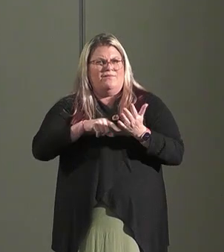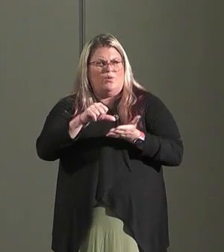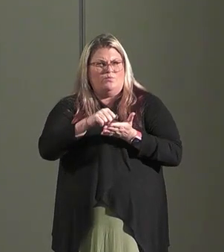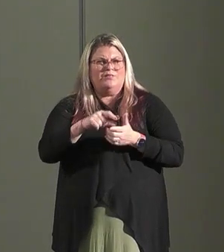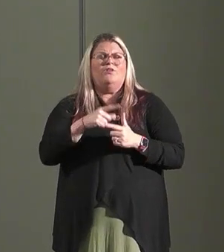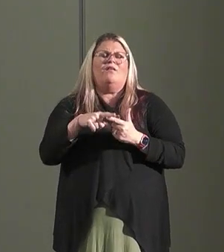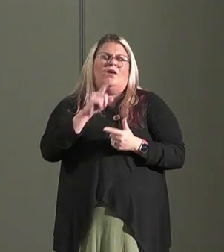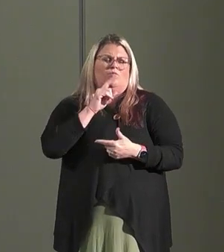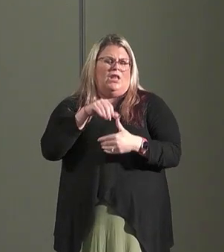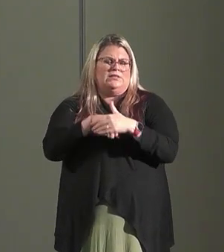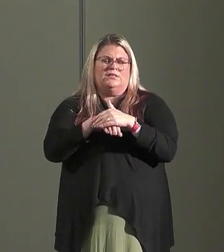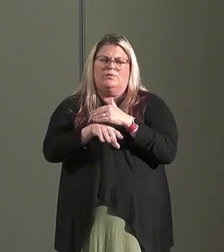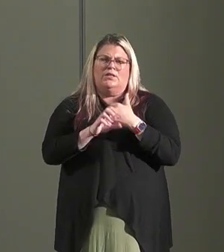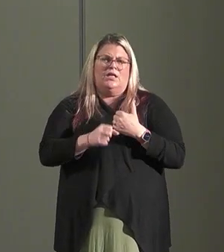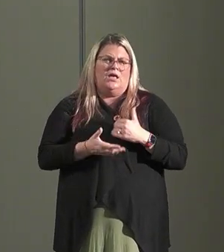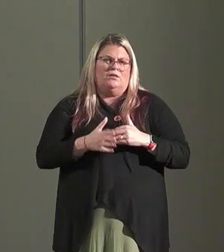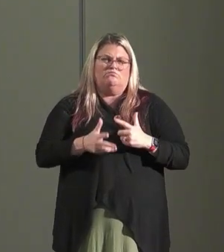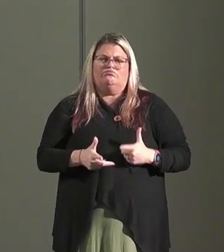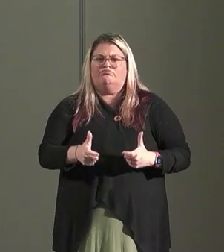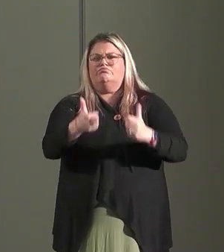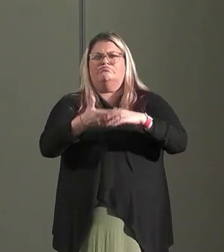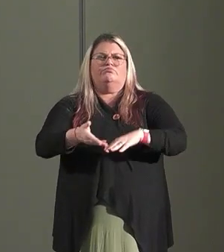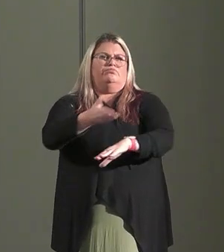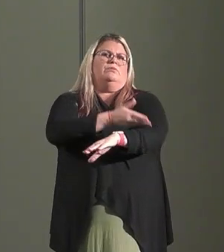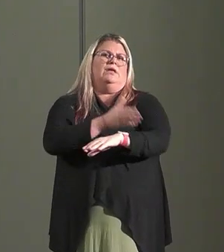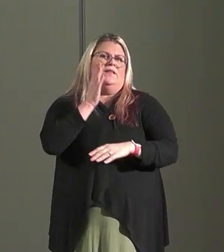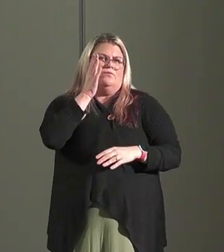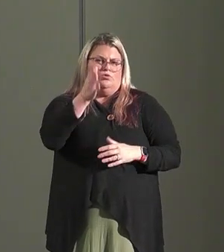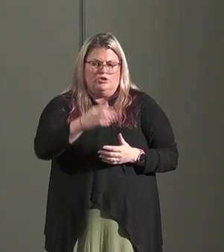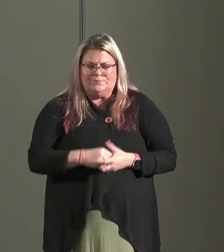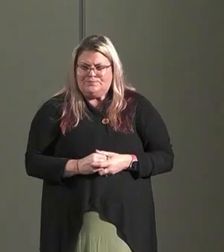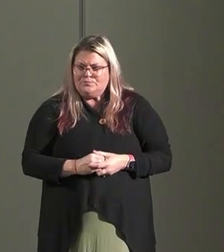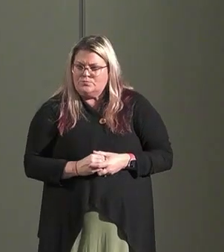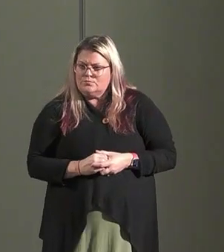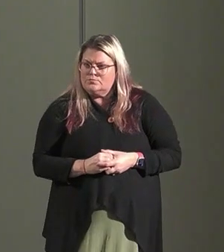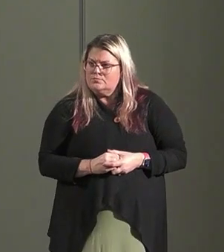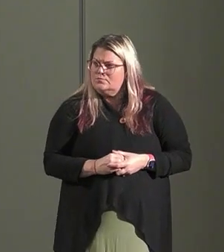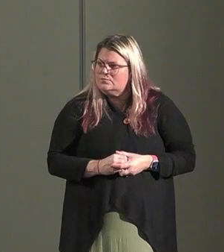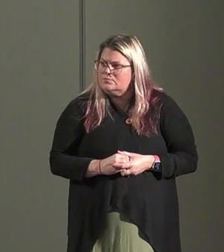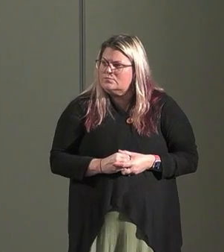could start to Excel rate in the future >> MIKE: The notion of these kind of remind